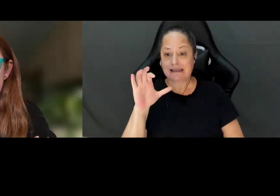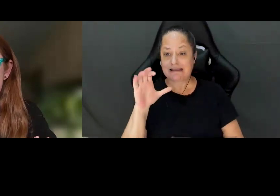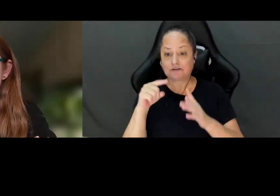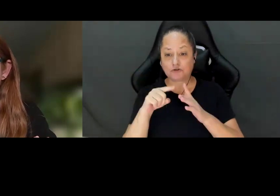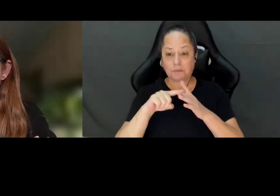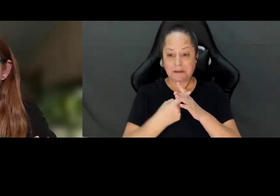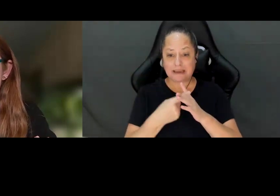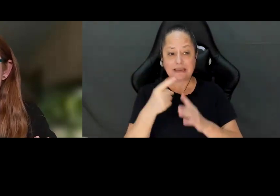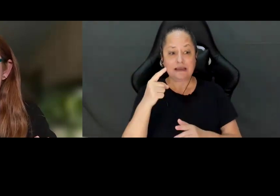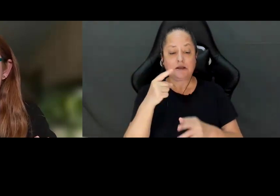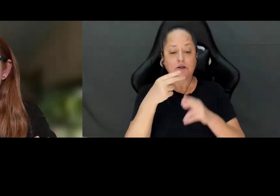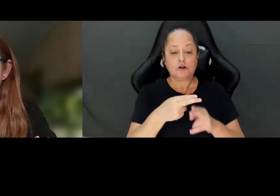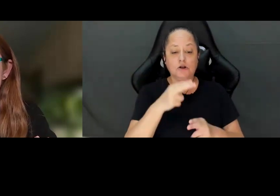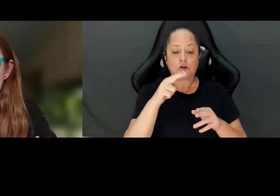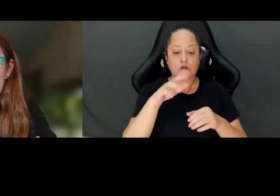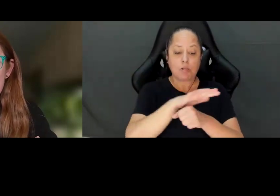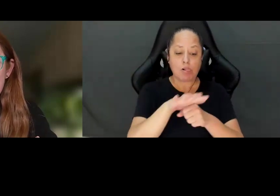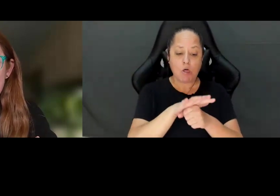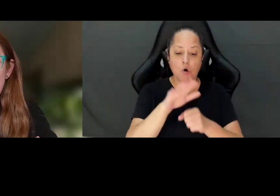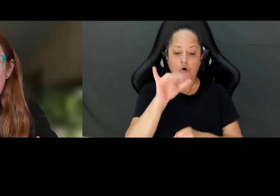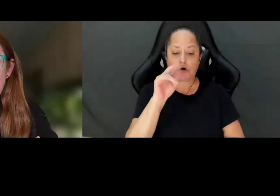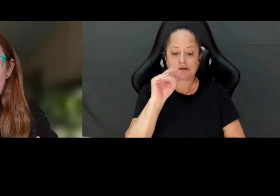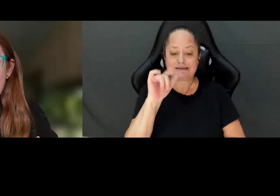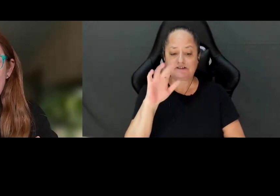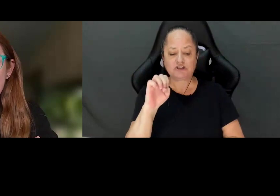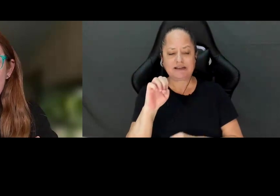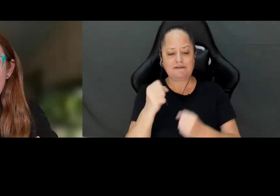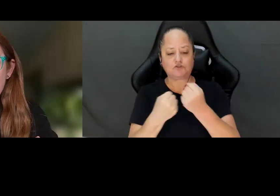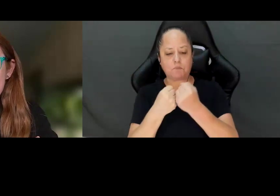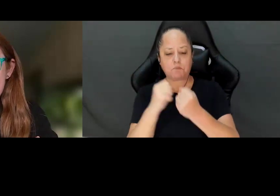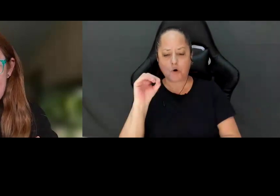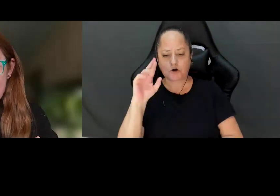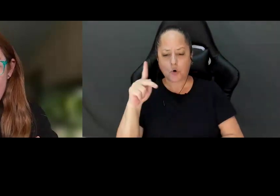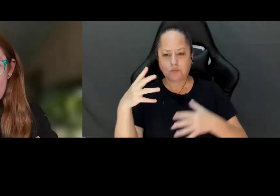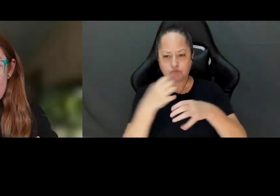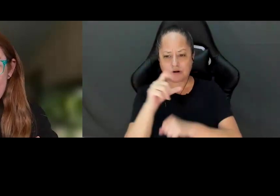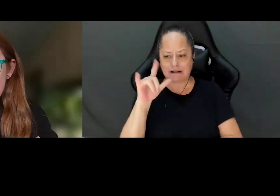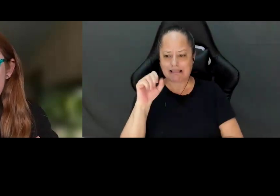It stands for Local Initiatives Support Corporation and we are a CDFI.